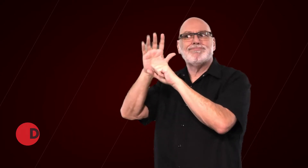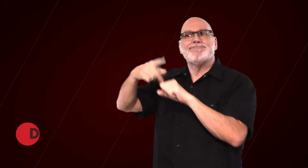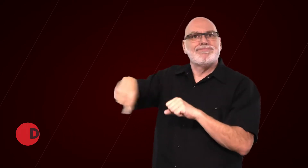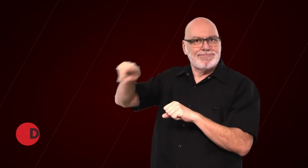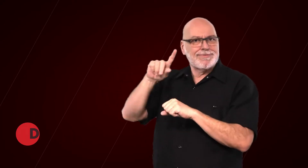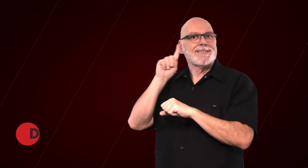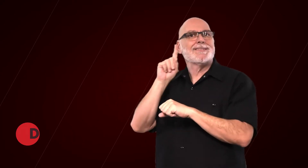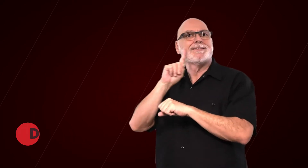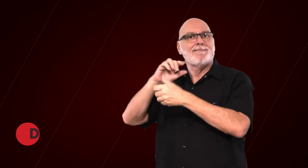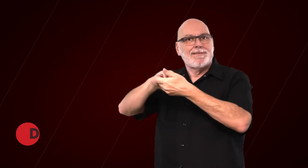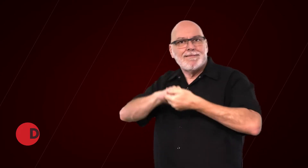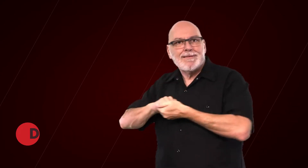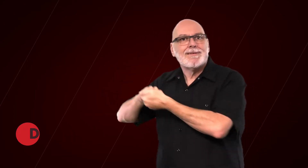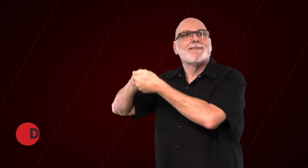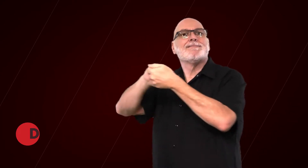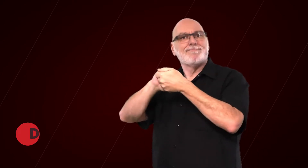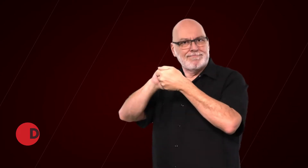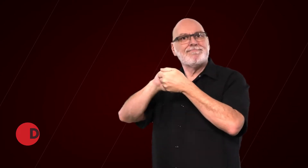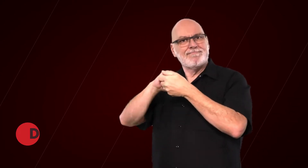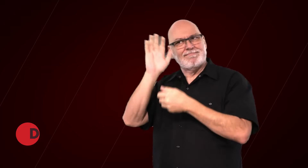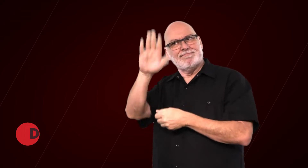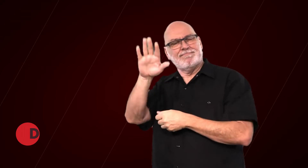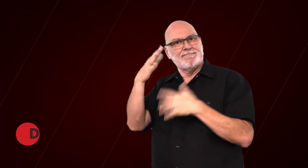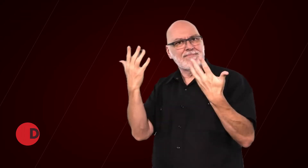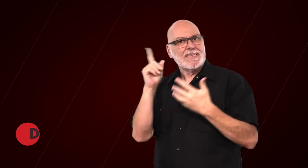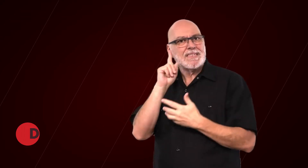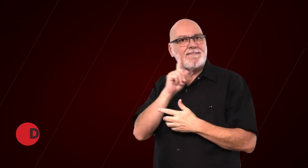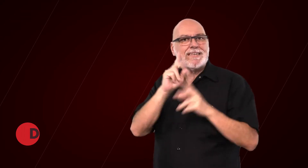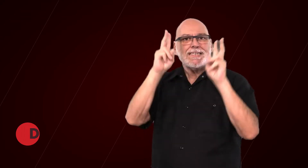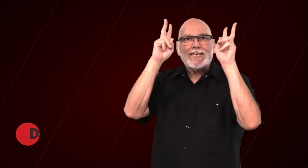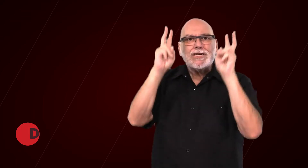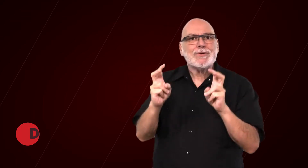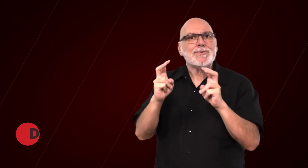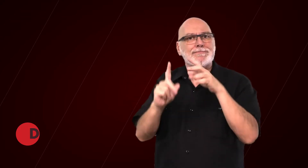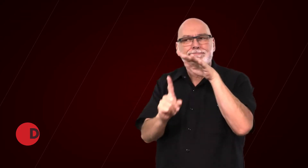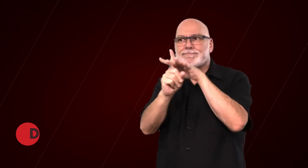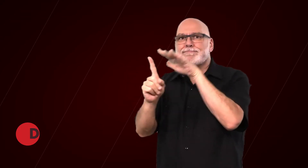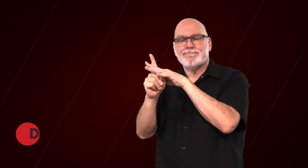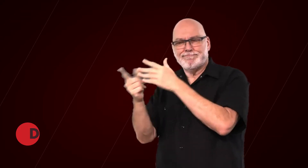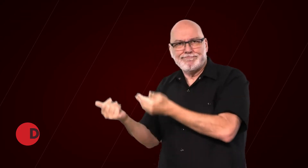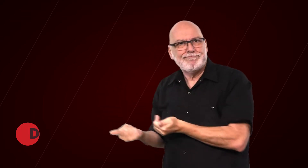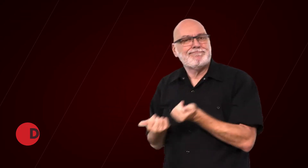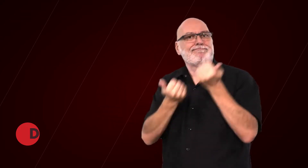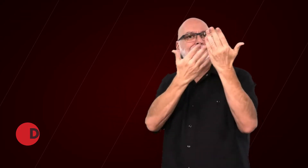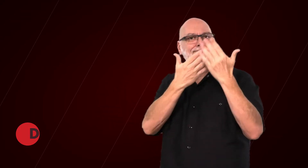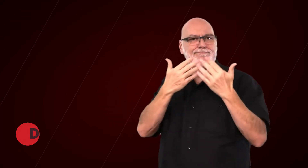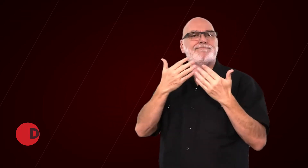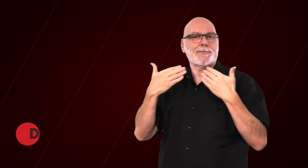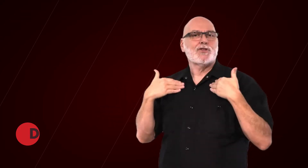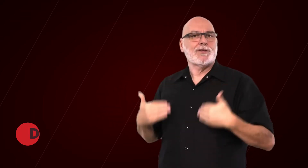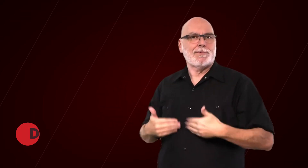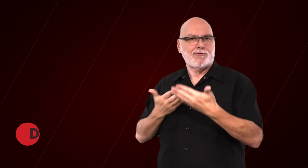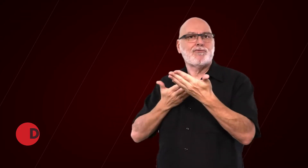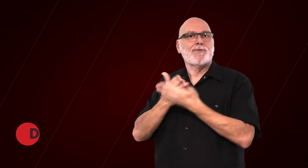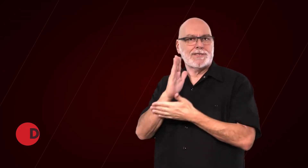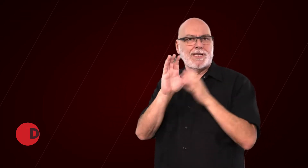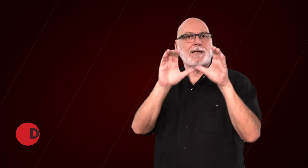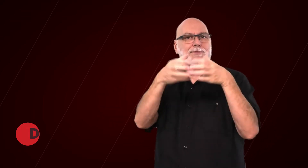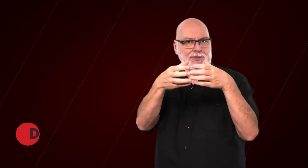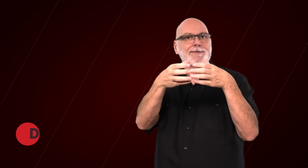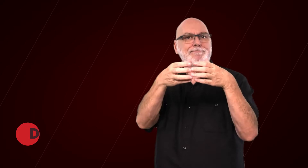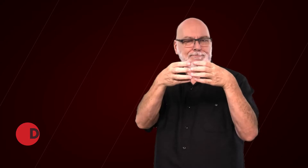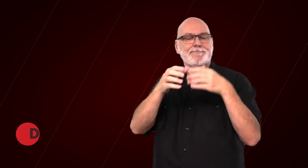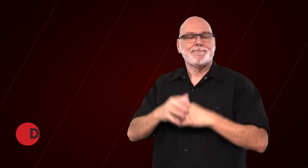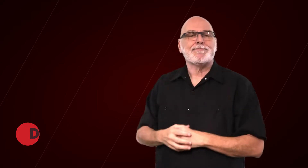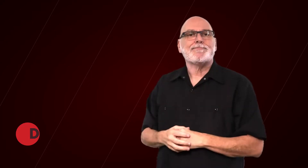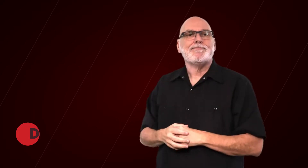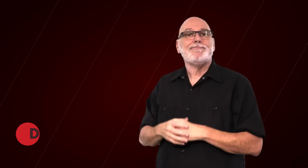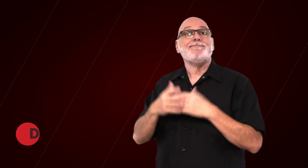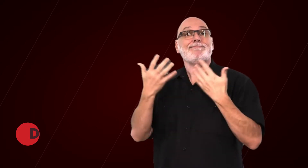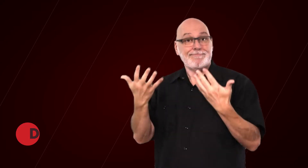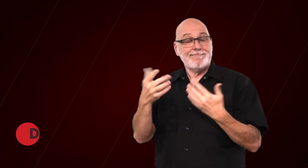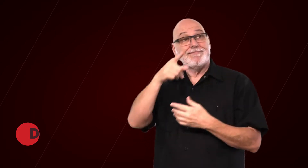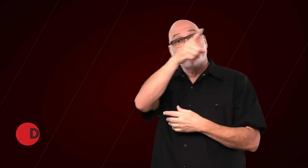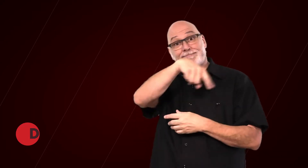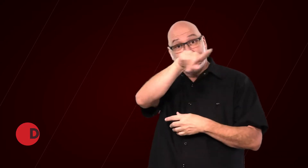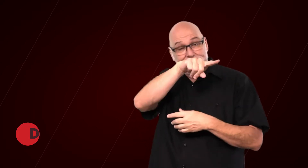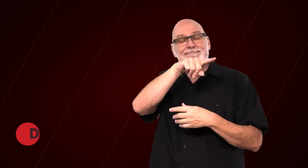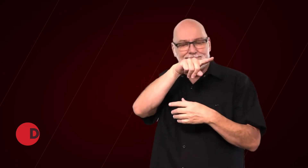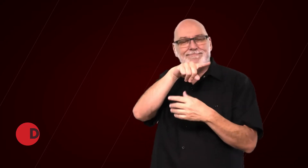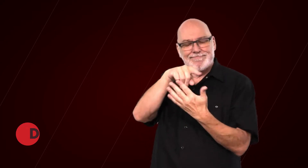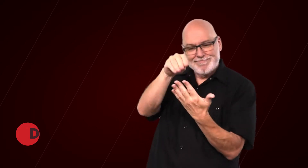Coalition who brought up Deaf issues to the Human Rights